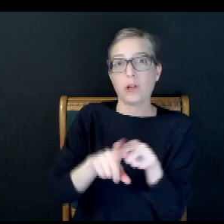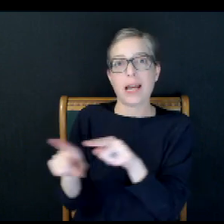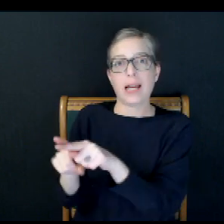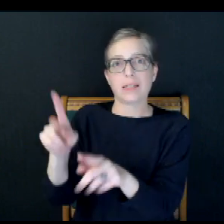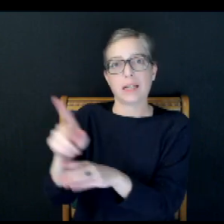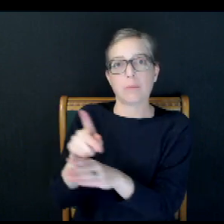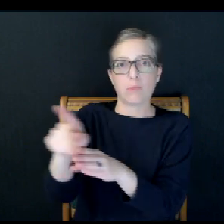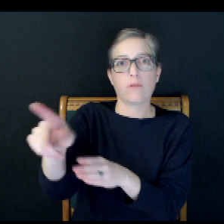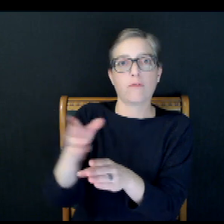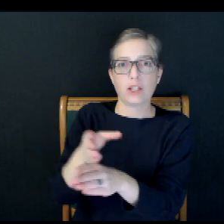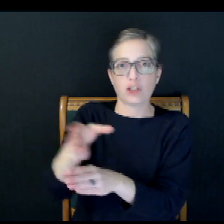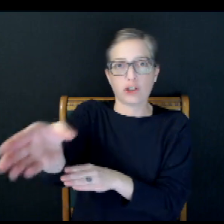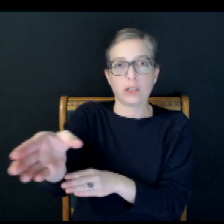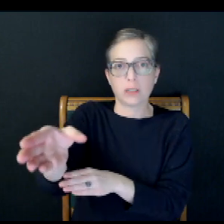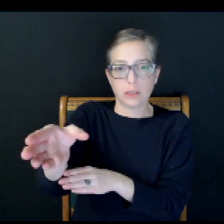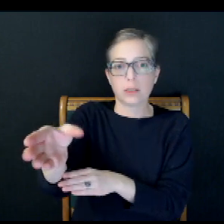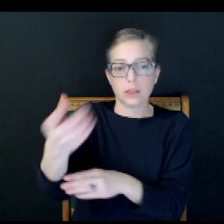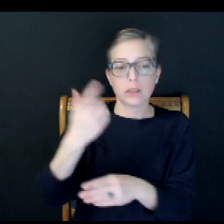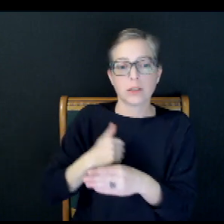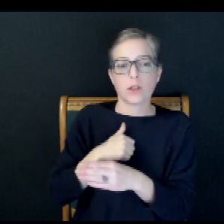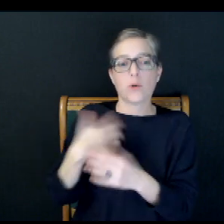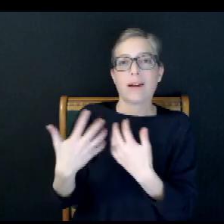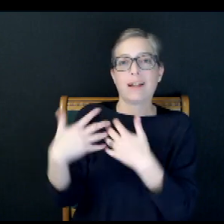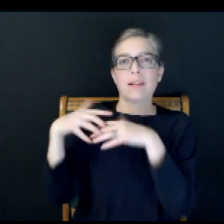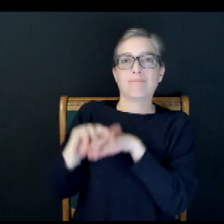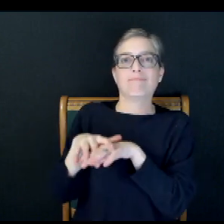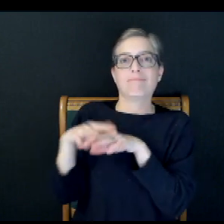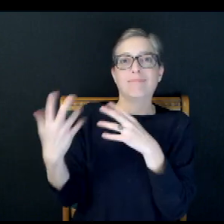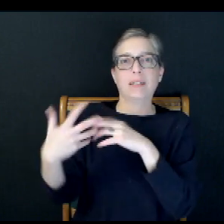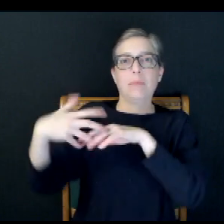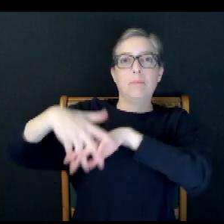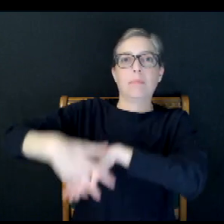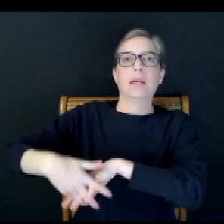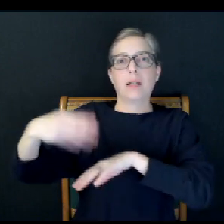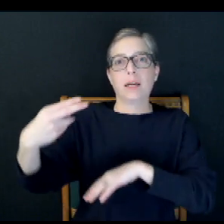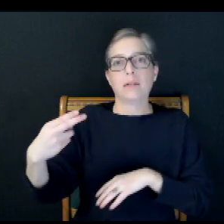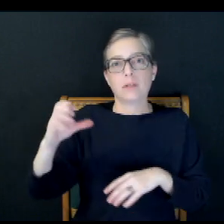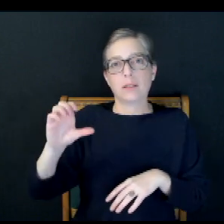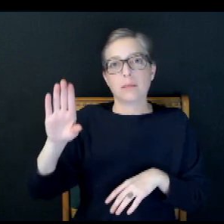those expectations and making sure that folks who are working as a community health worker have